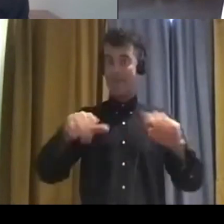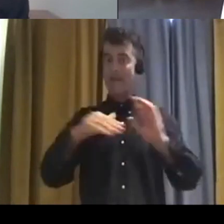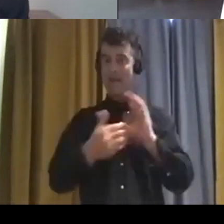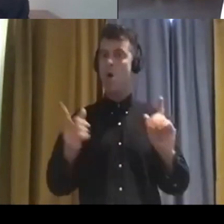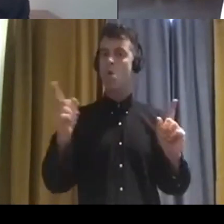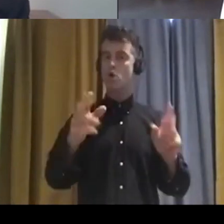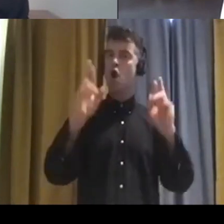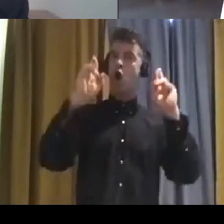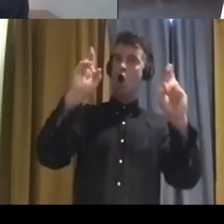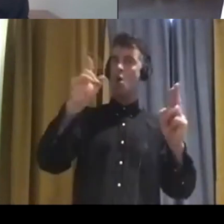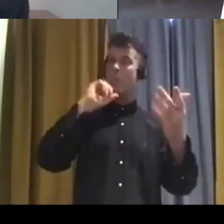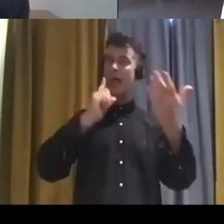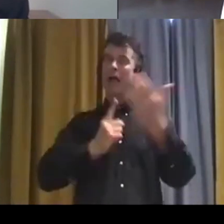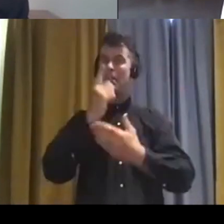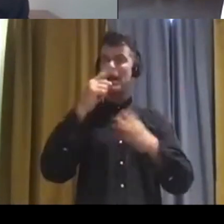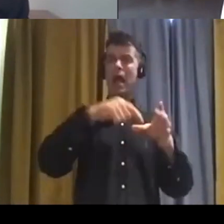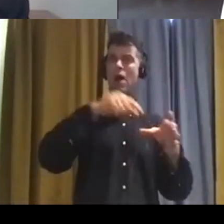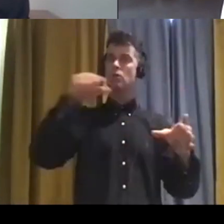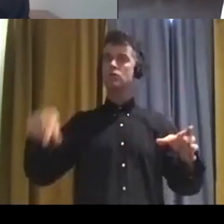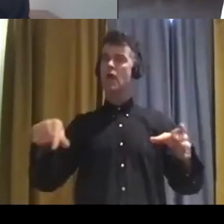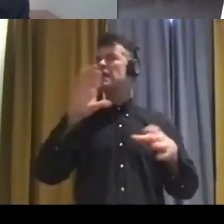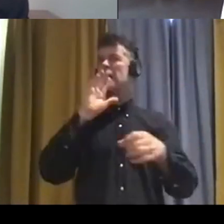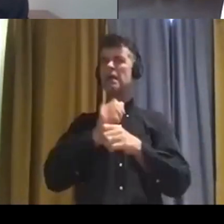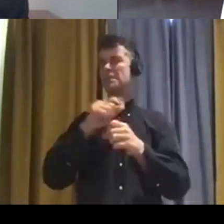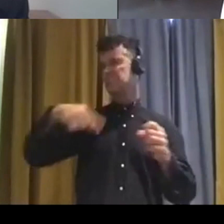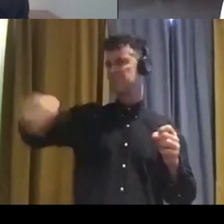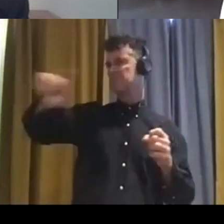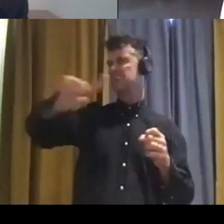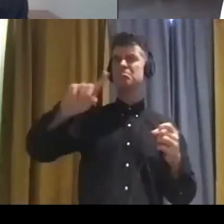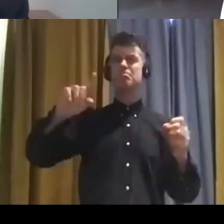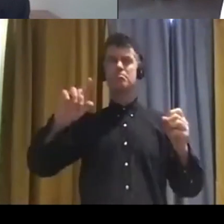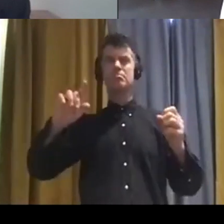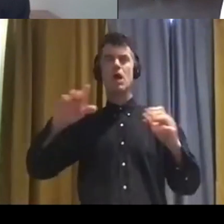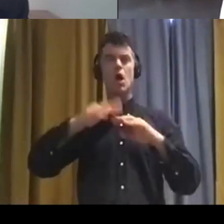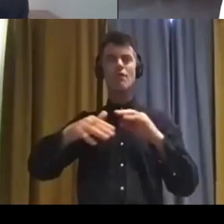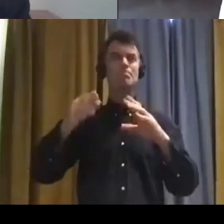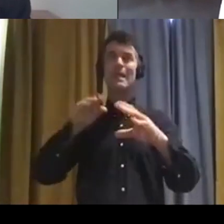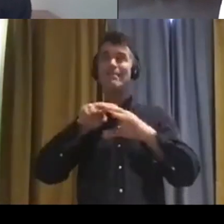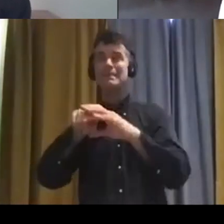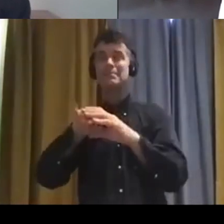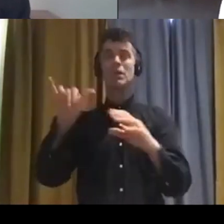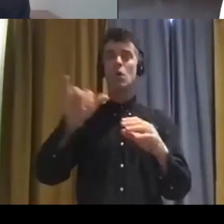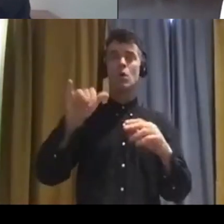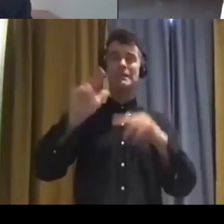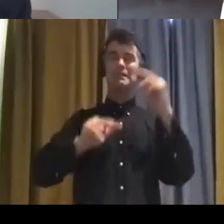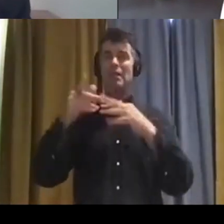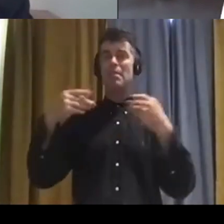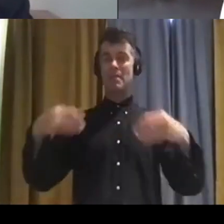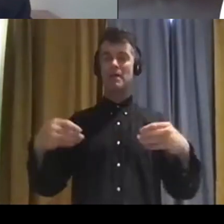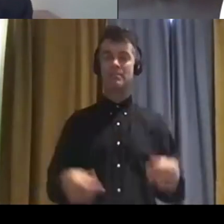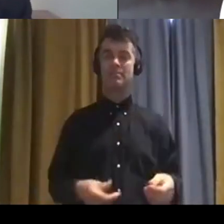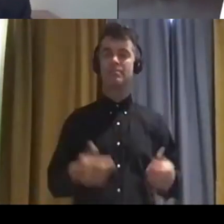happen outside of of government around investment and market development. Yeah thanks Pete,